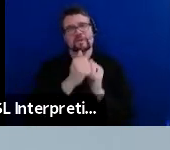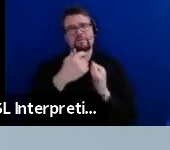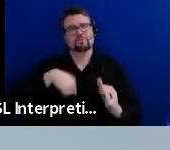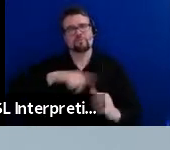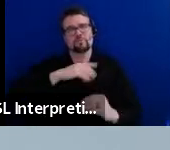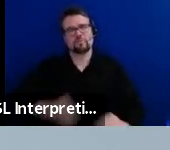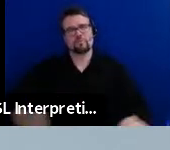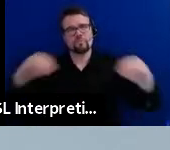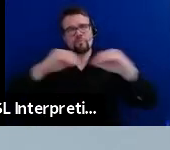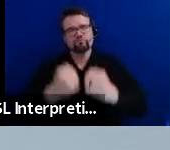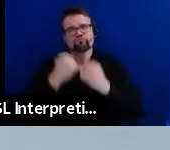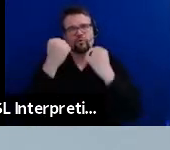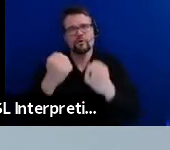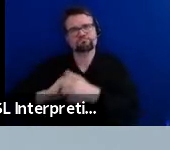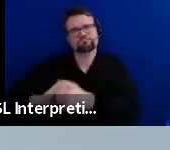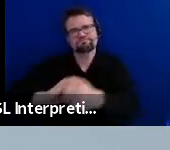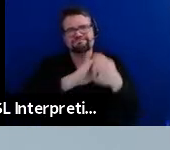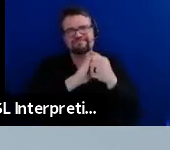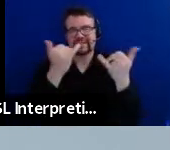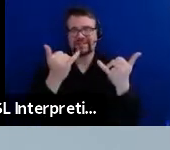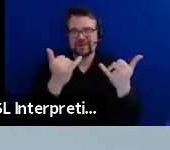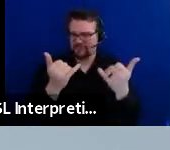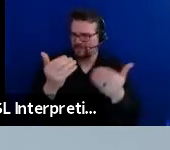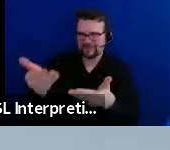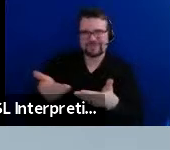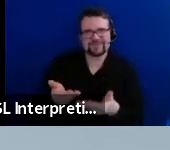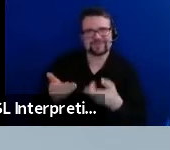I WOULD LIKE TO INTRODUCE YOU TO ONE OF OUR GREAT AMBASSADORS OF